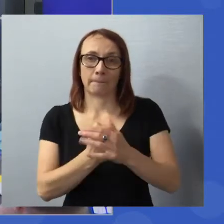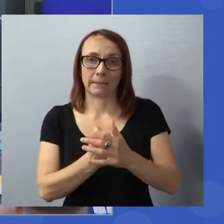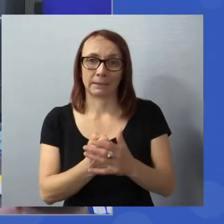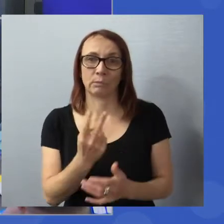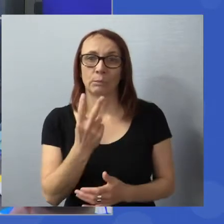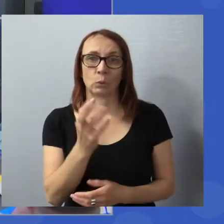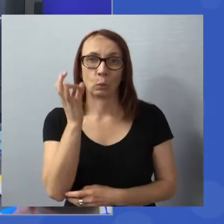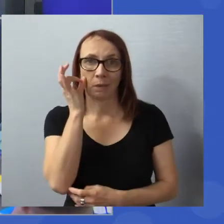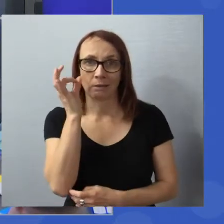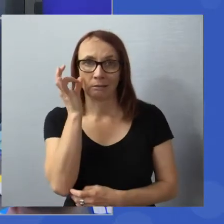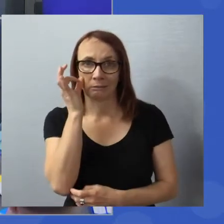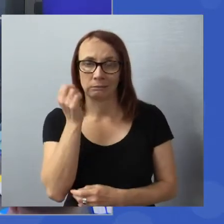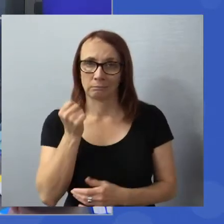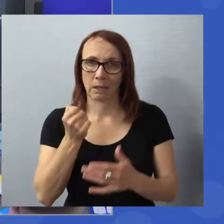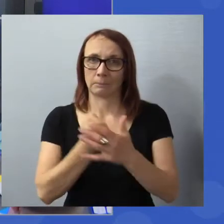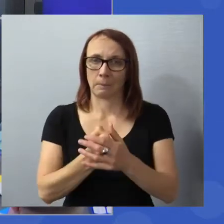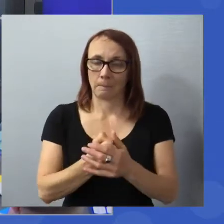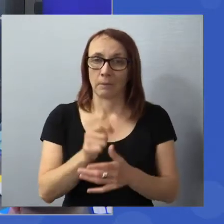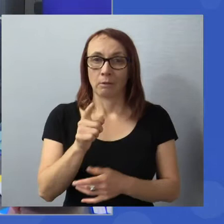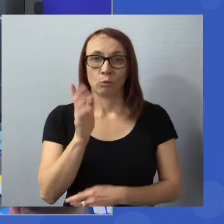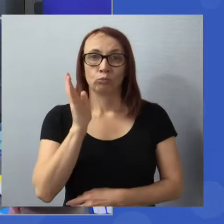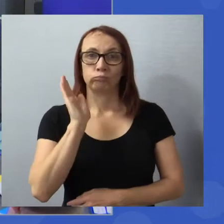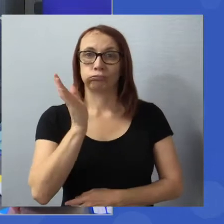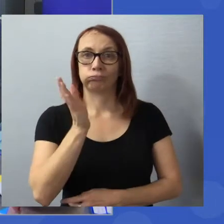and what we want you to do when you're presenting is to first of all read out